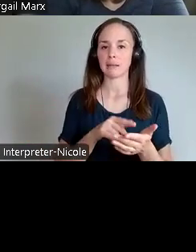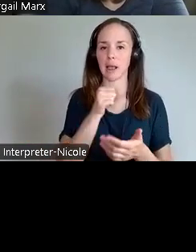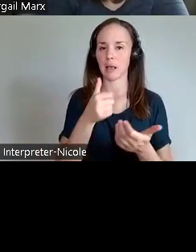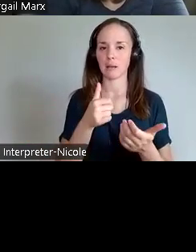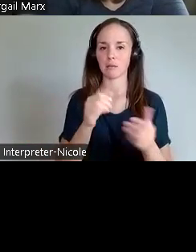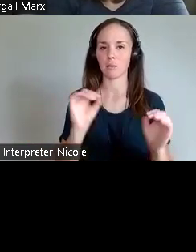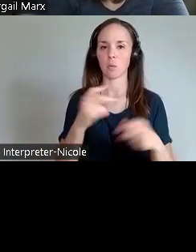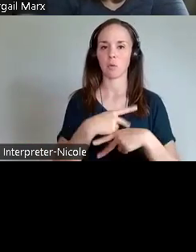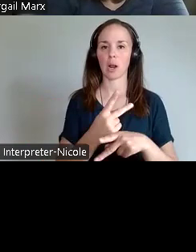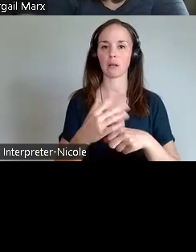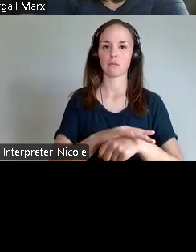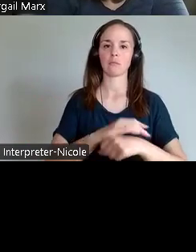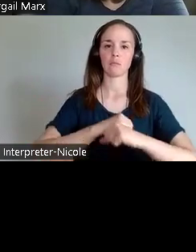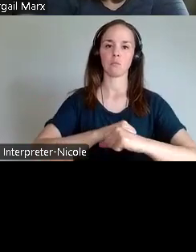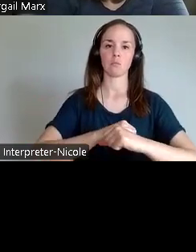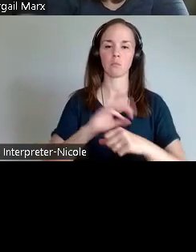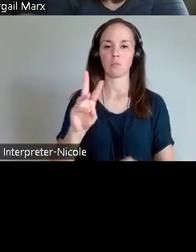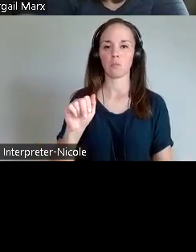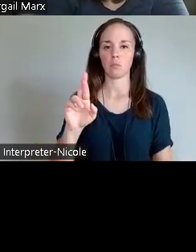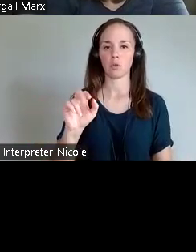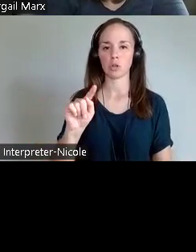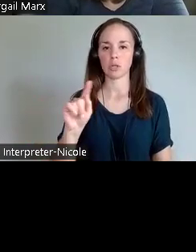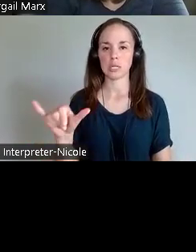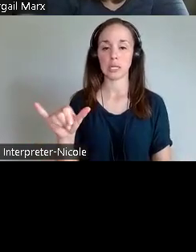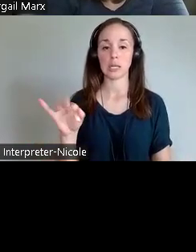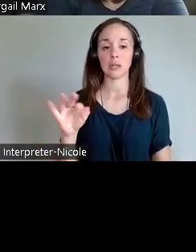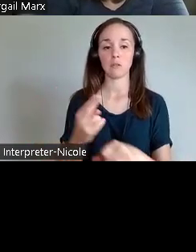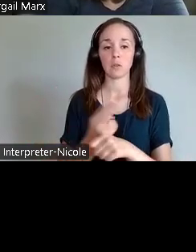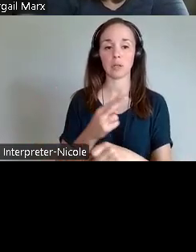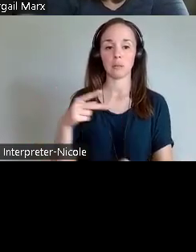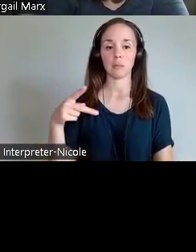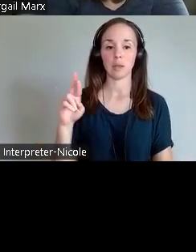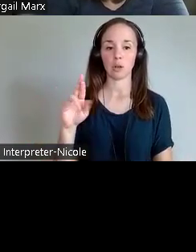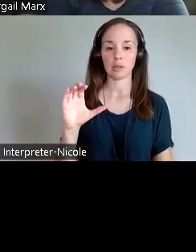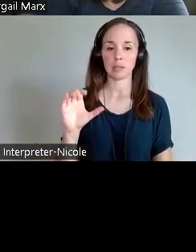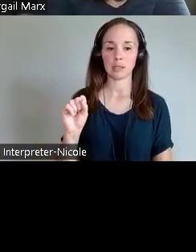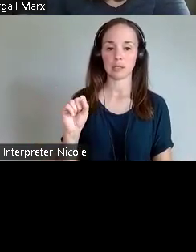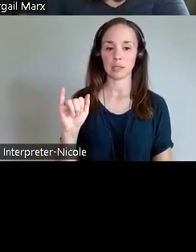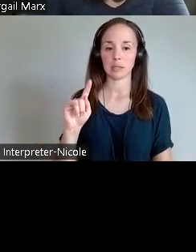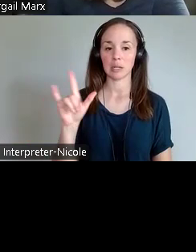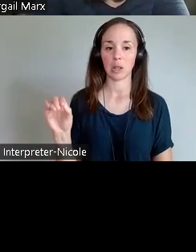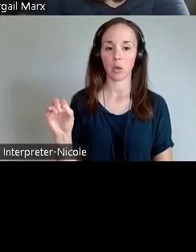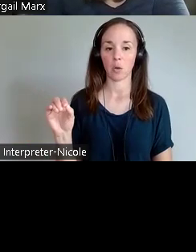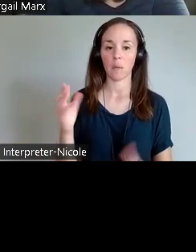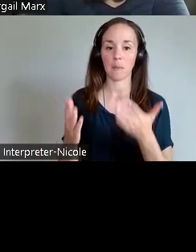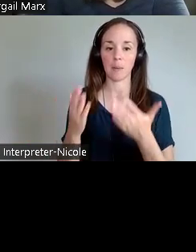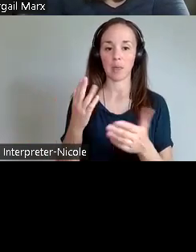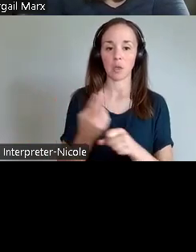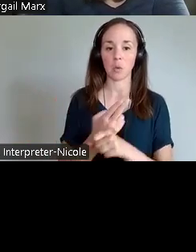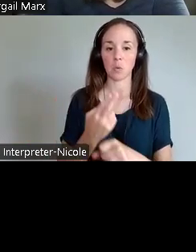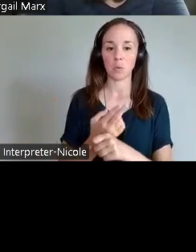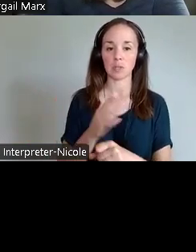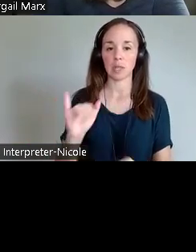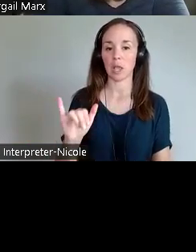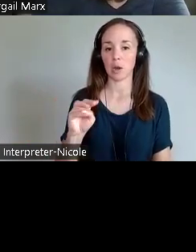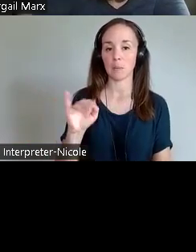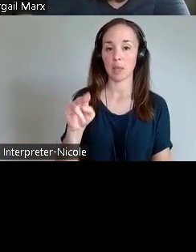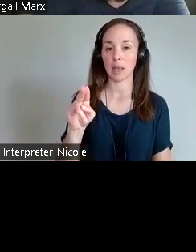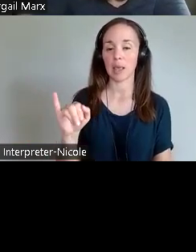If we were going through the company PRCSatillo, we may be looking at a dedicated device that